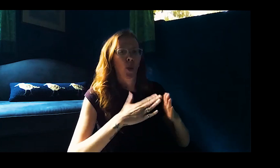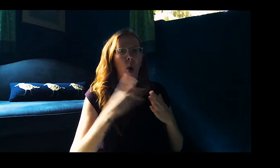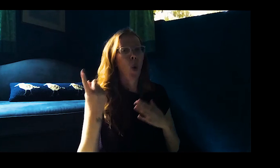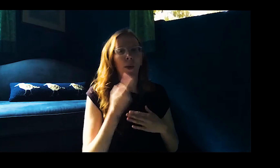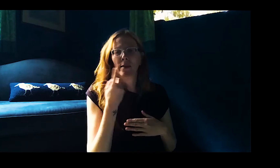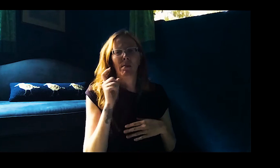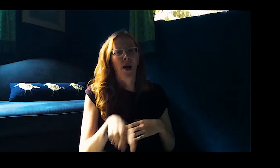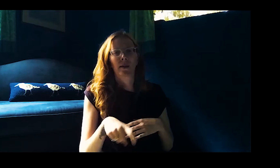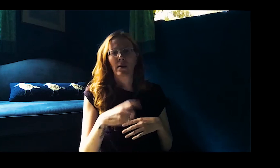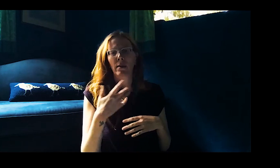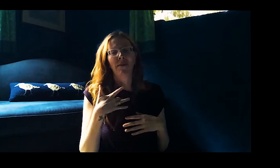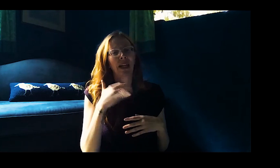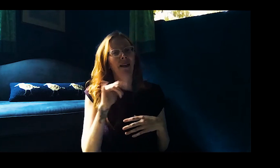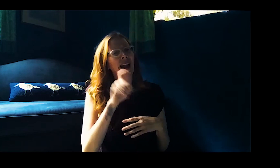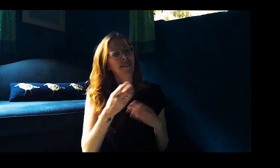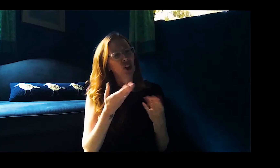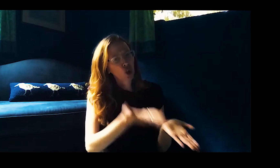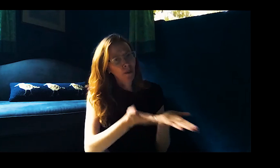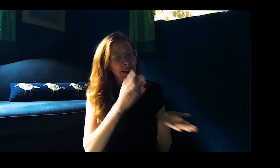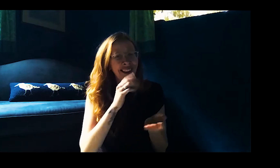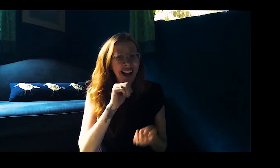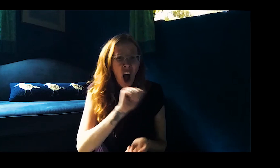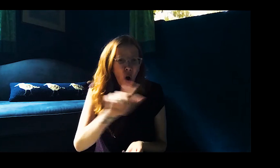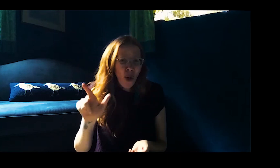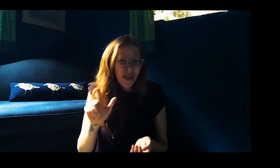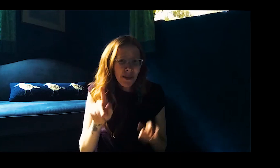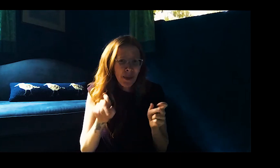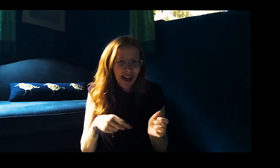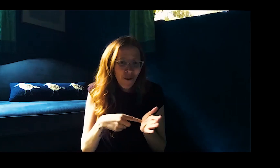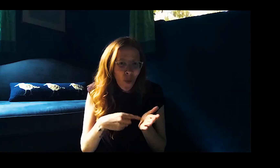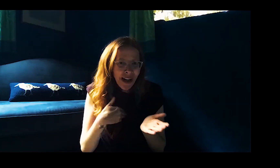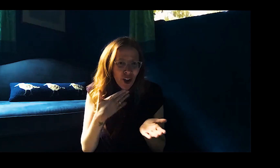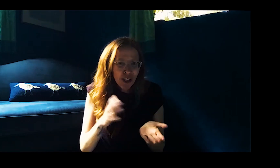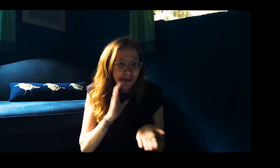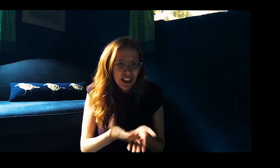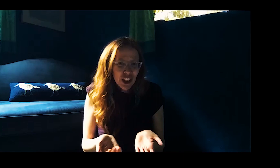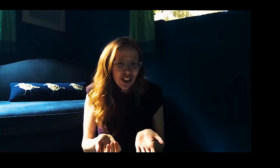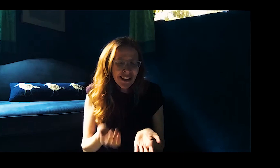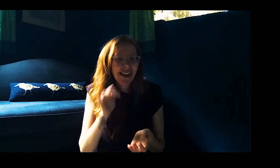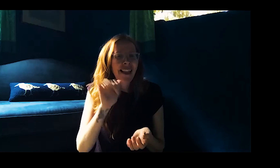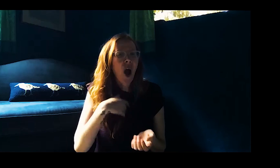community. I know, I realize that that some people can't afford this, and they deserve to have good